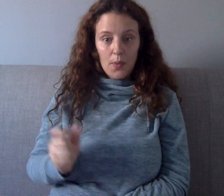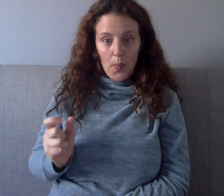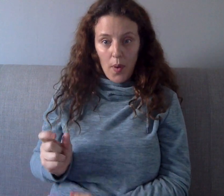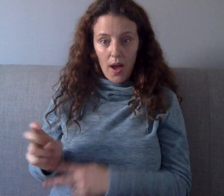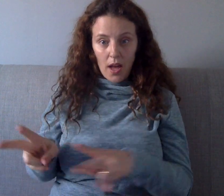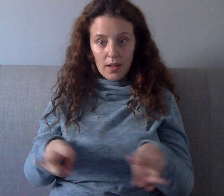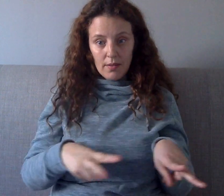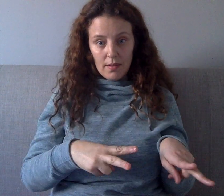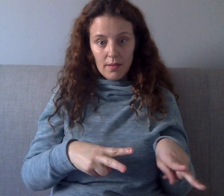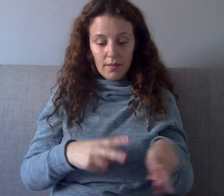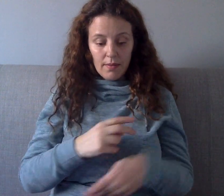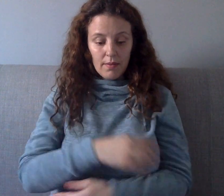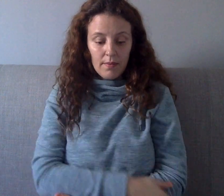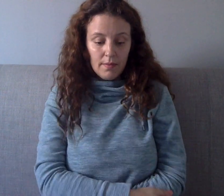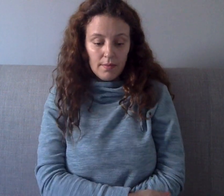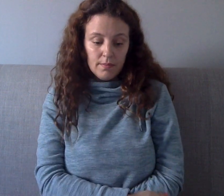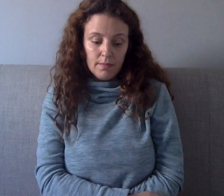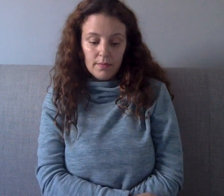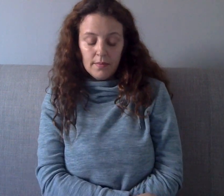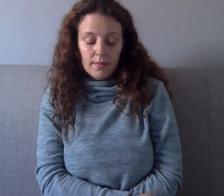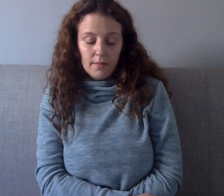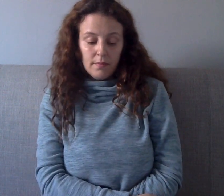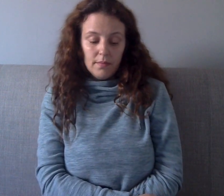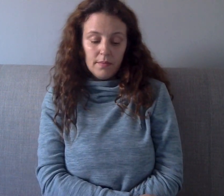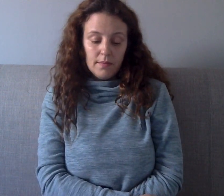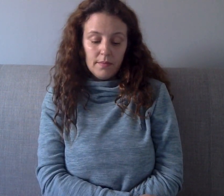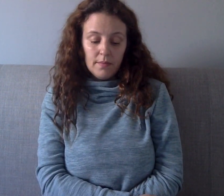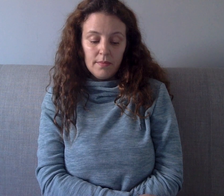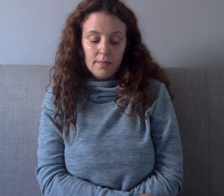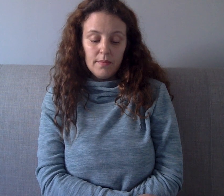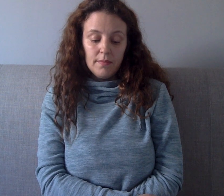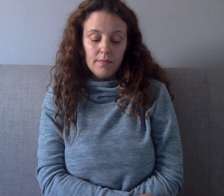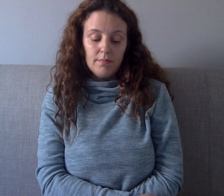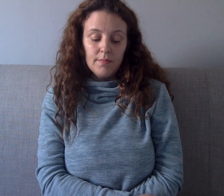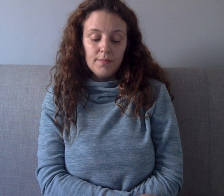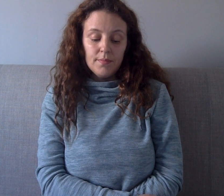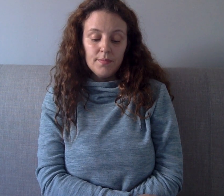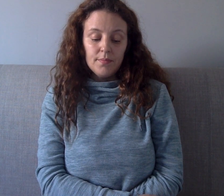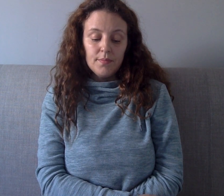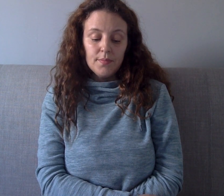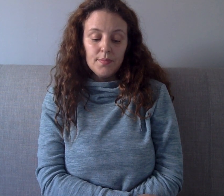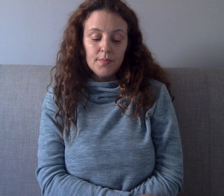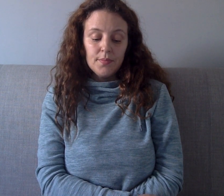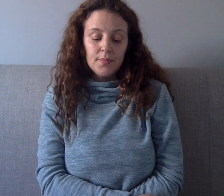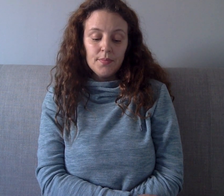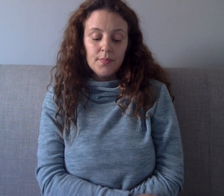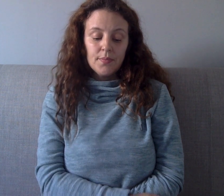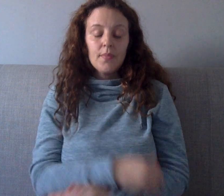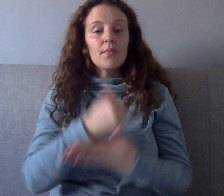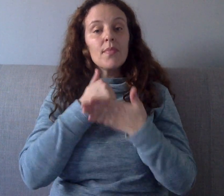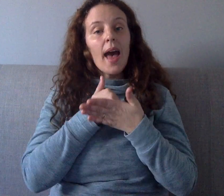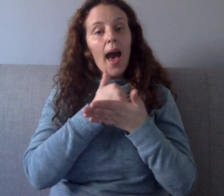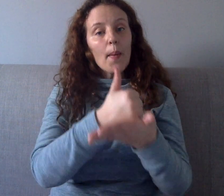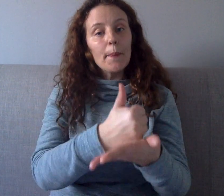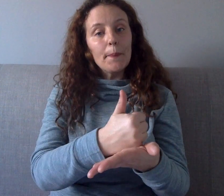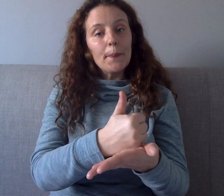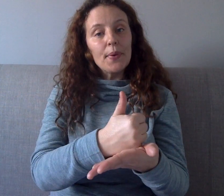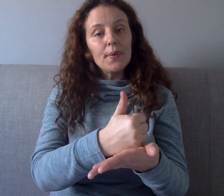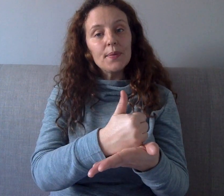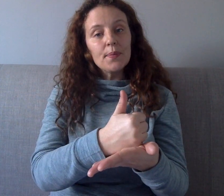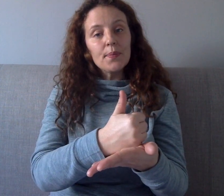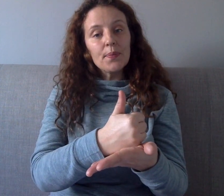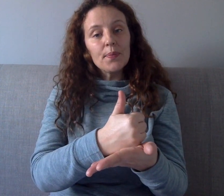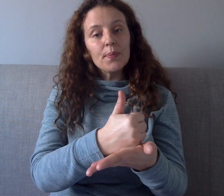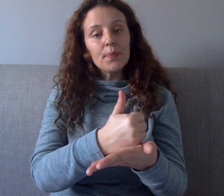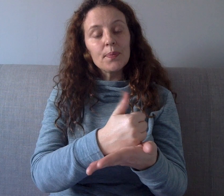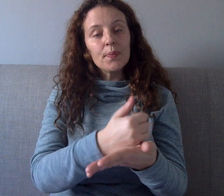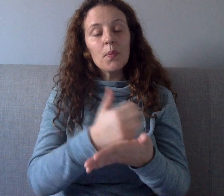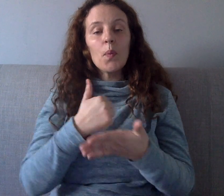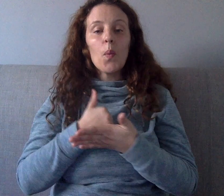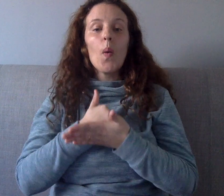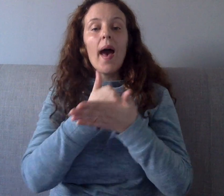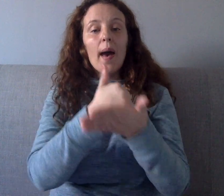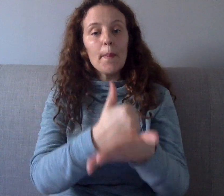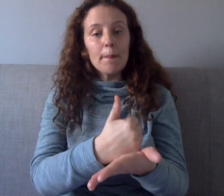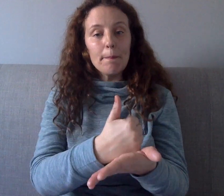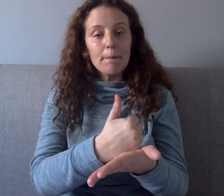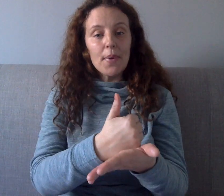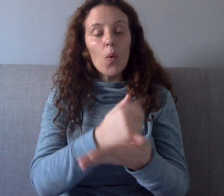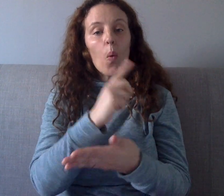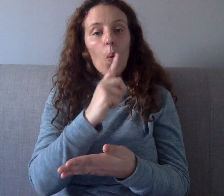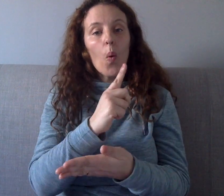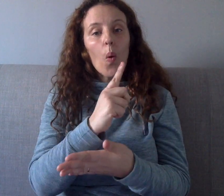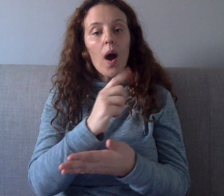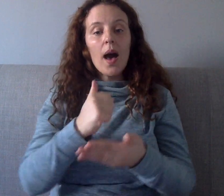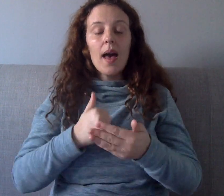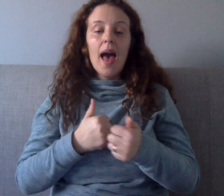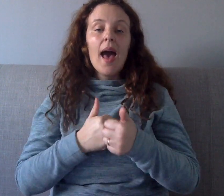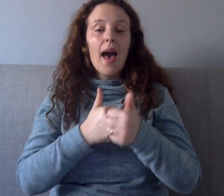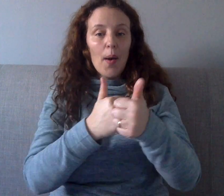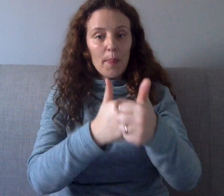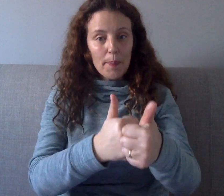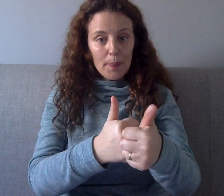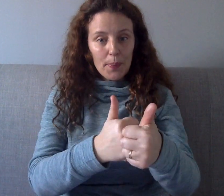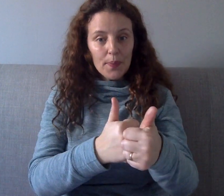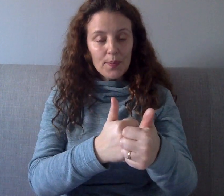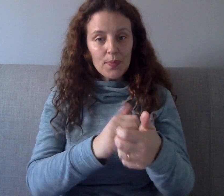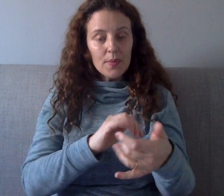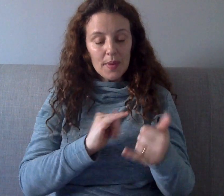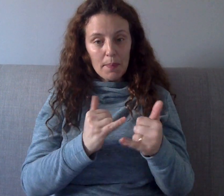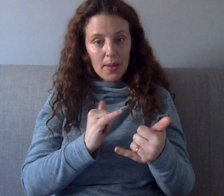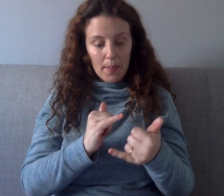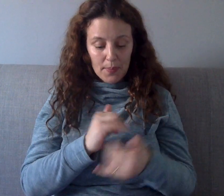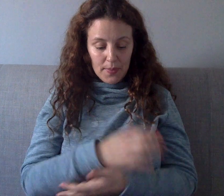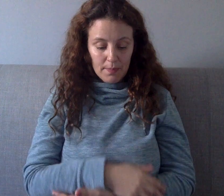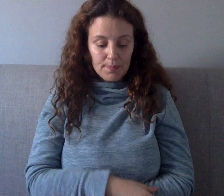HELP